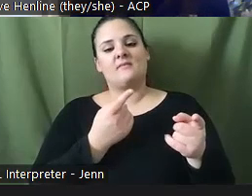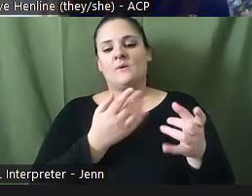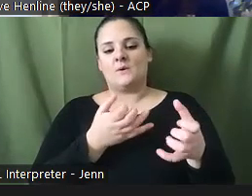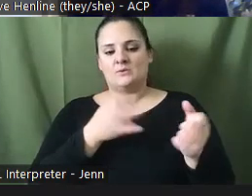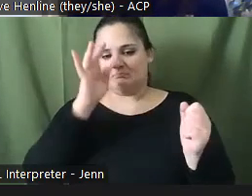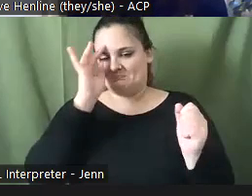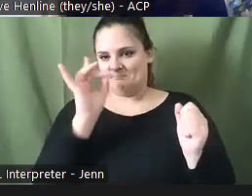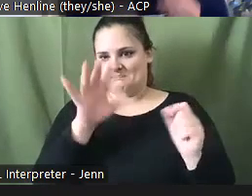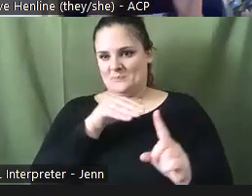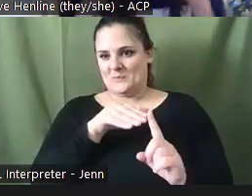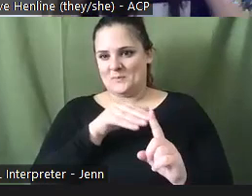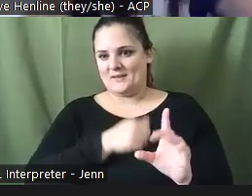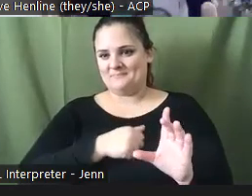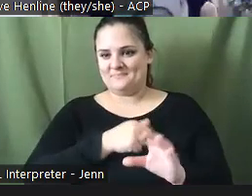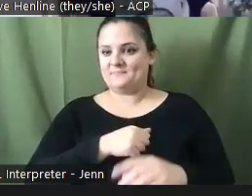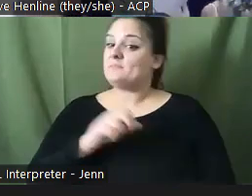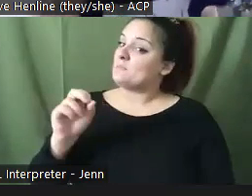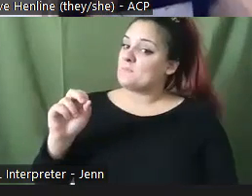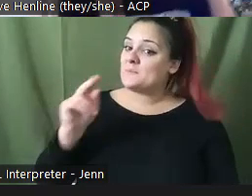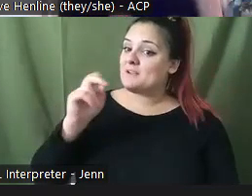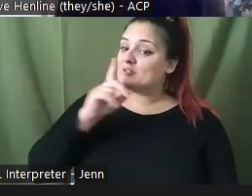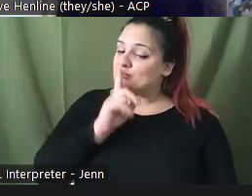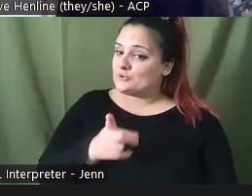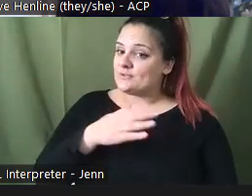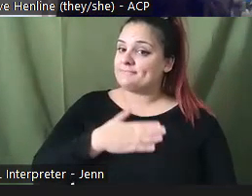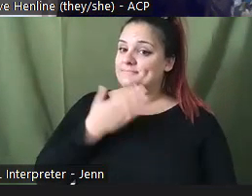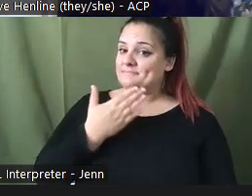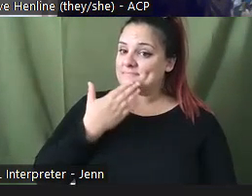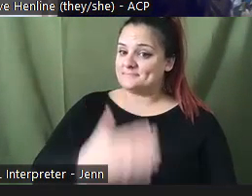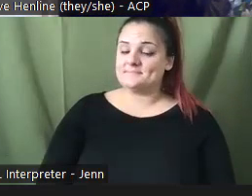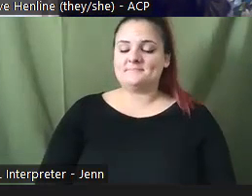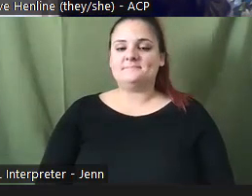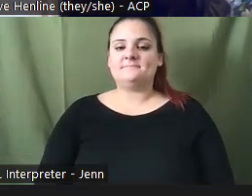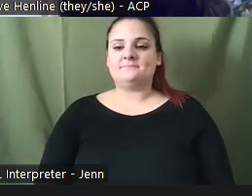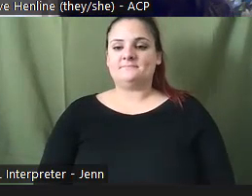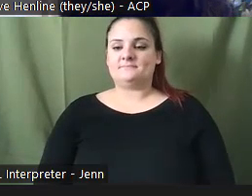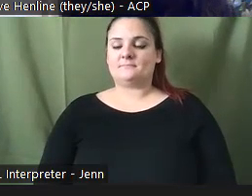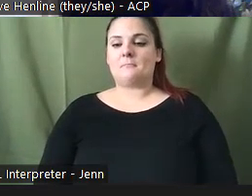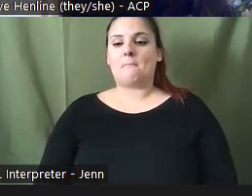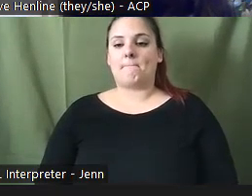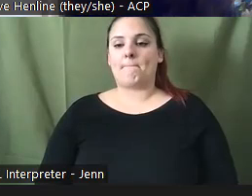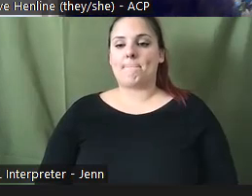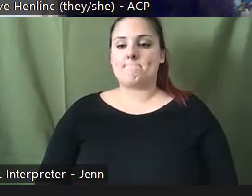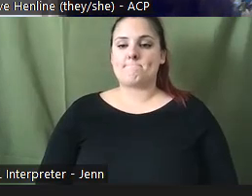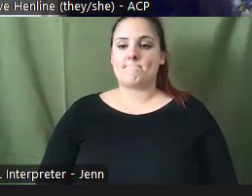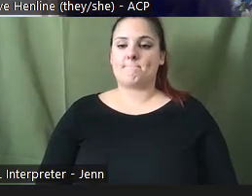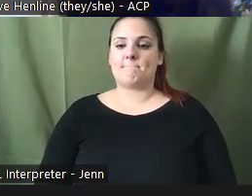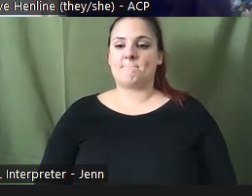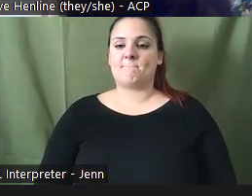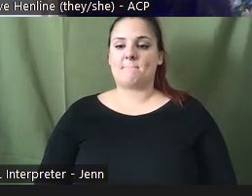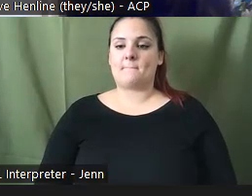out there, thank you. Okay, yeah thank you. So everything that we've been talking about